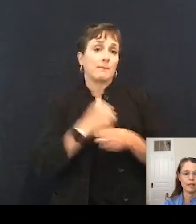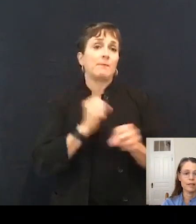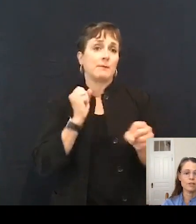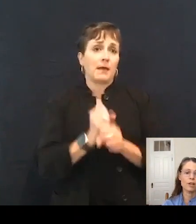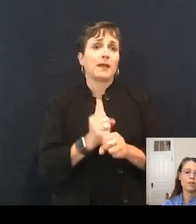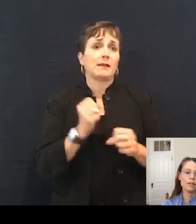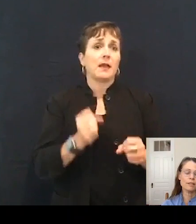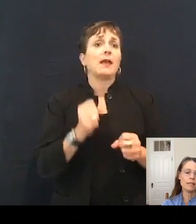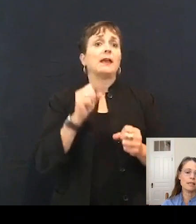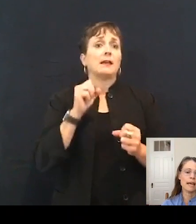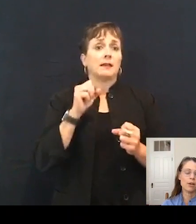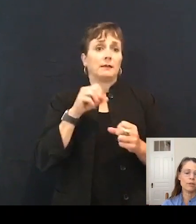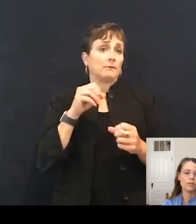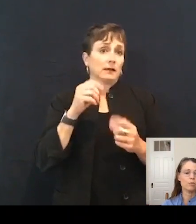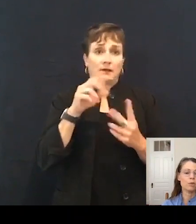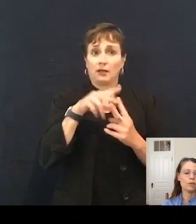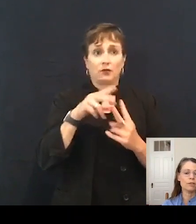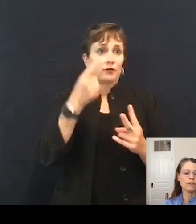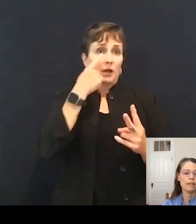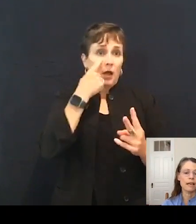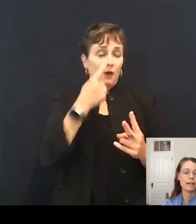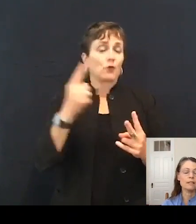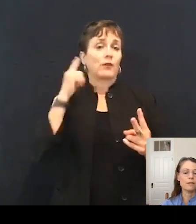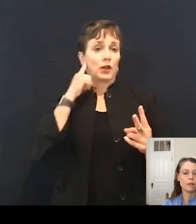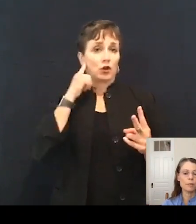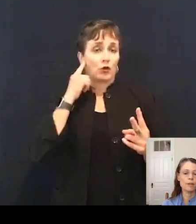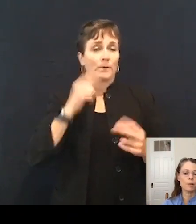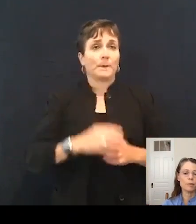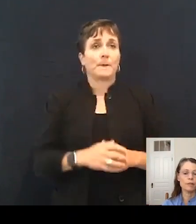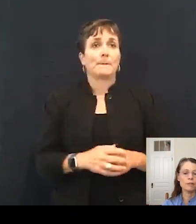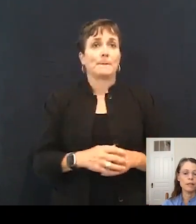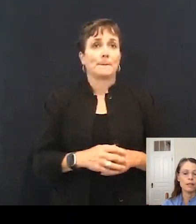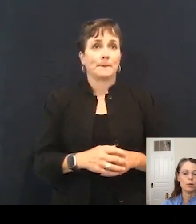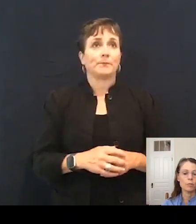To understand how this works and develop therapies,